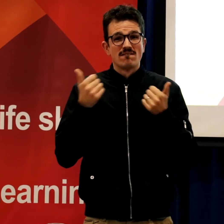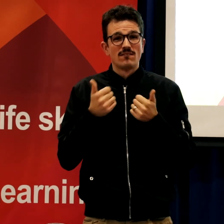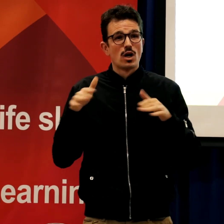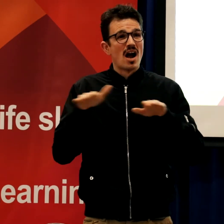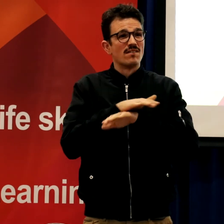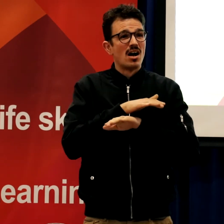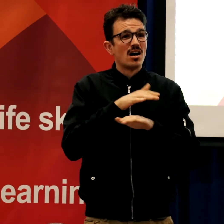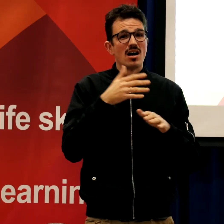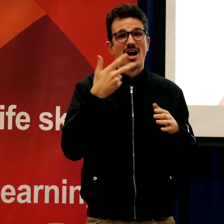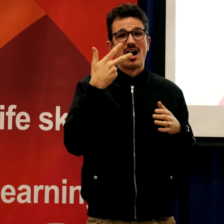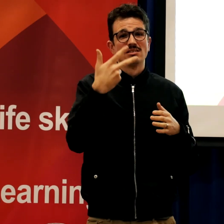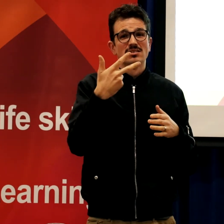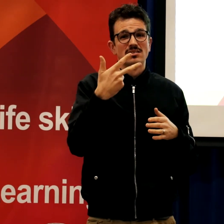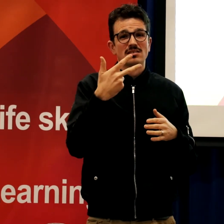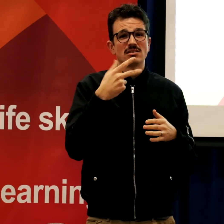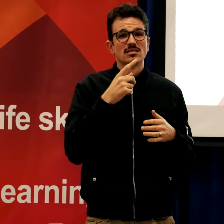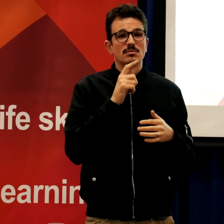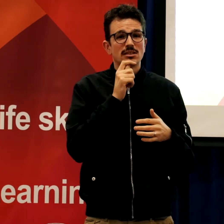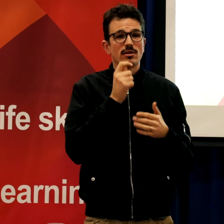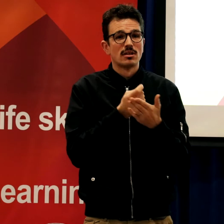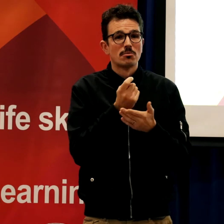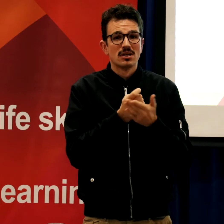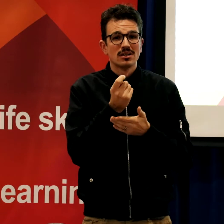And I was amazed, because it was only enough